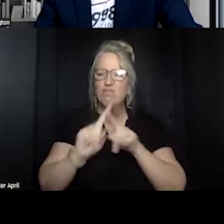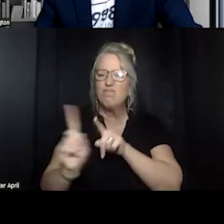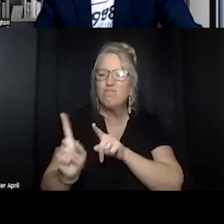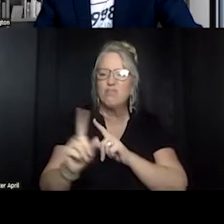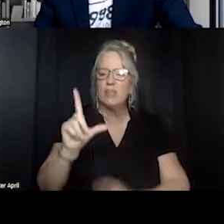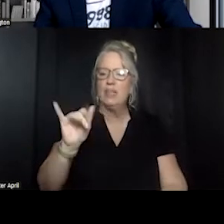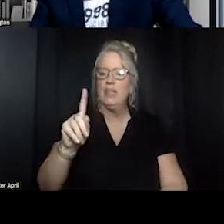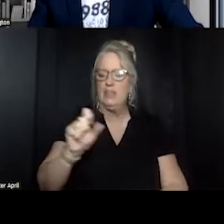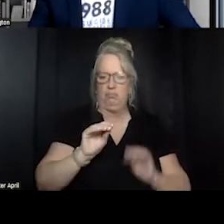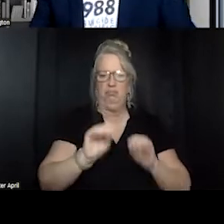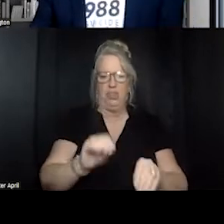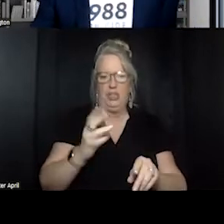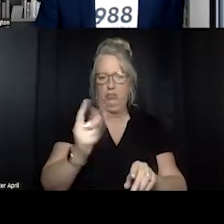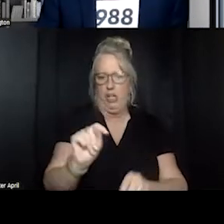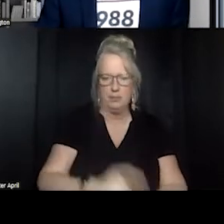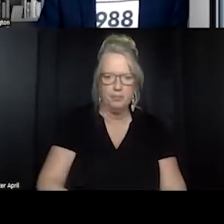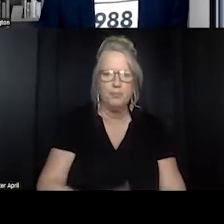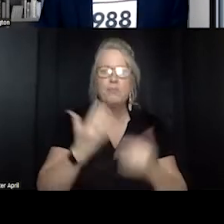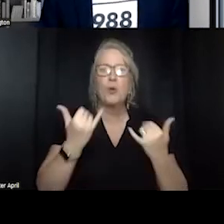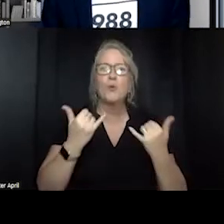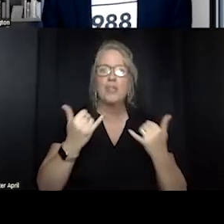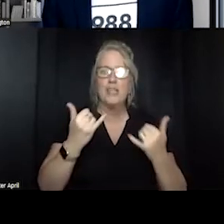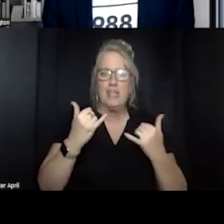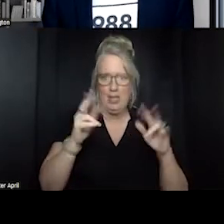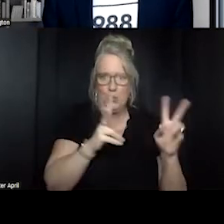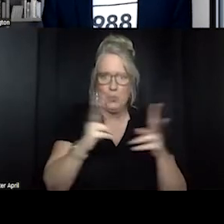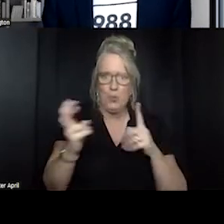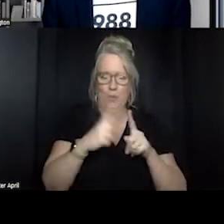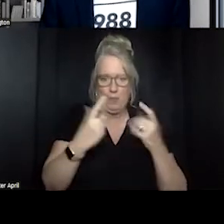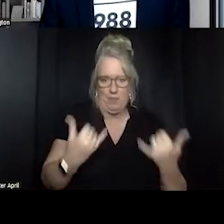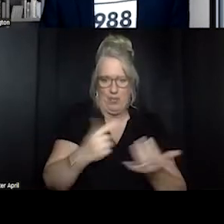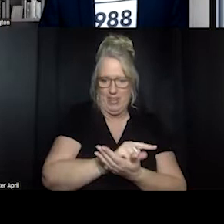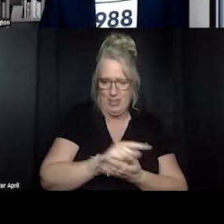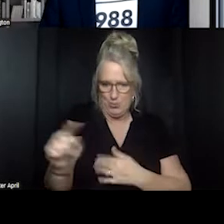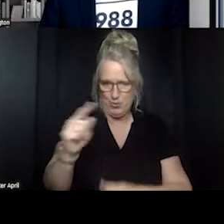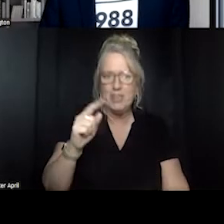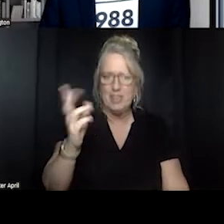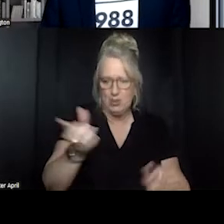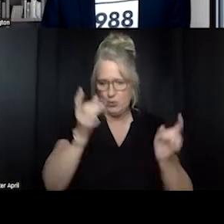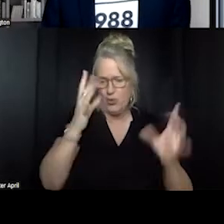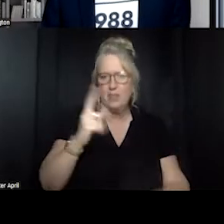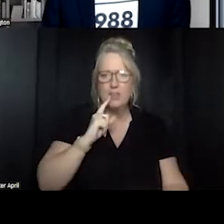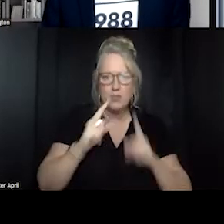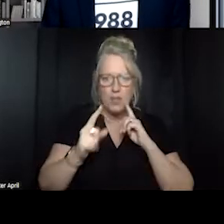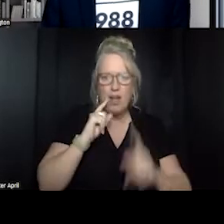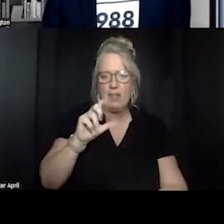CHAT TEXT. TODAY'S QUOTE BORROWS FROM THIS WEEK'S CRISIS TALK INTERVIEW. STEPHANIE TALKED TO DR.